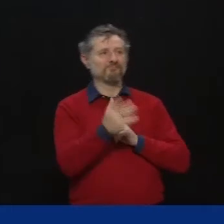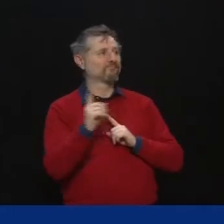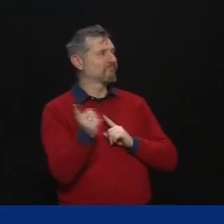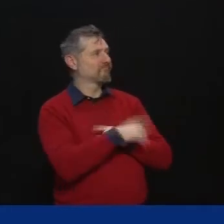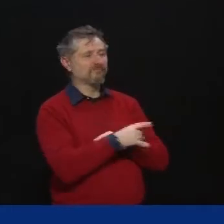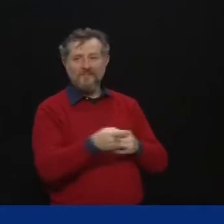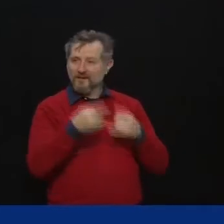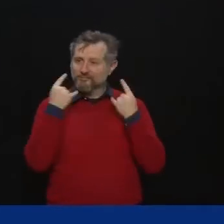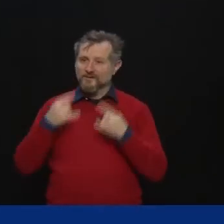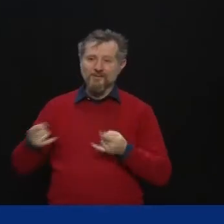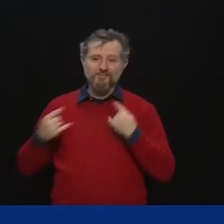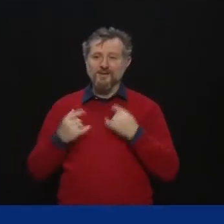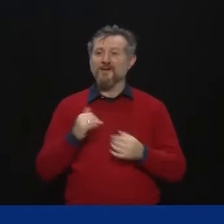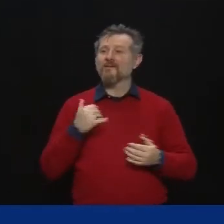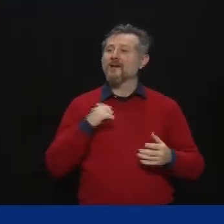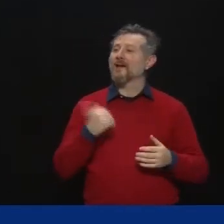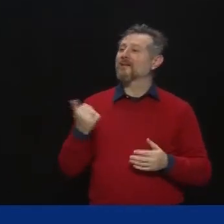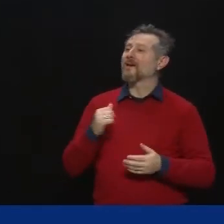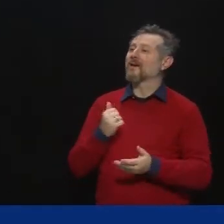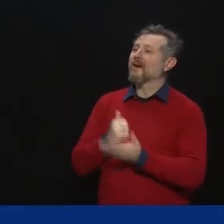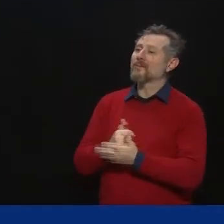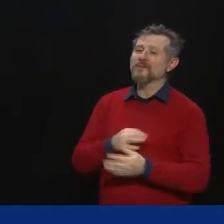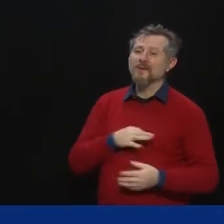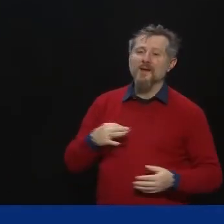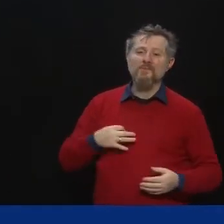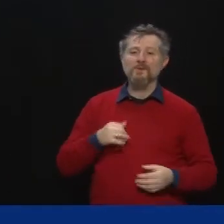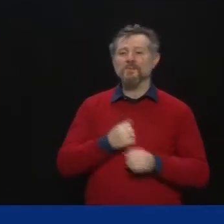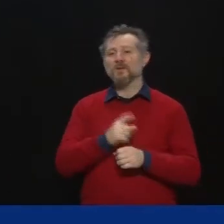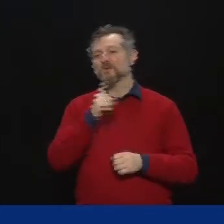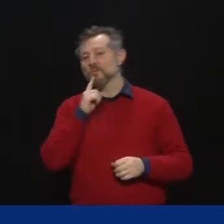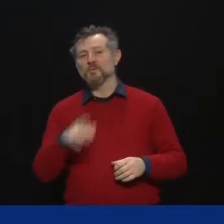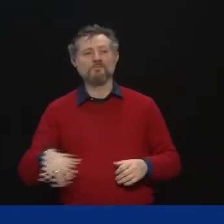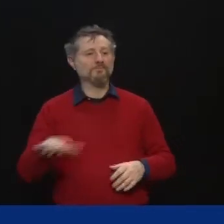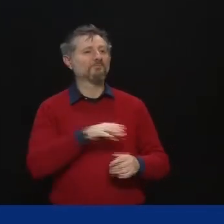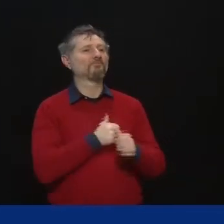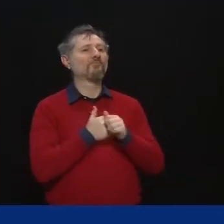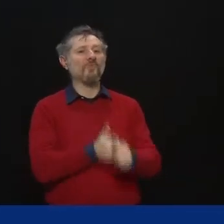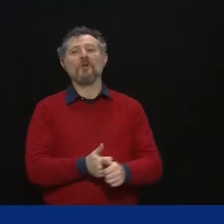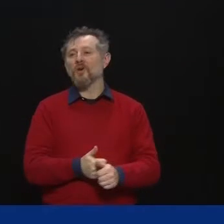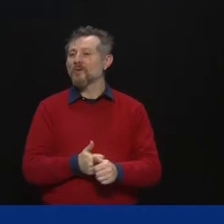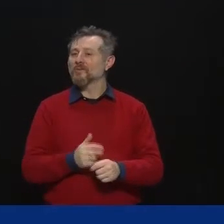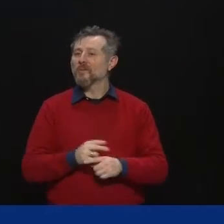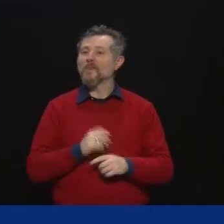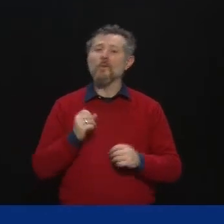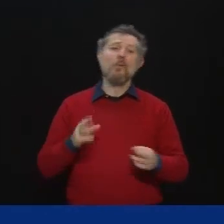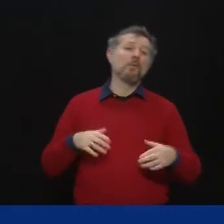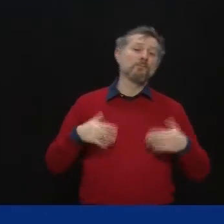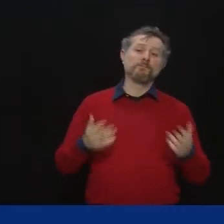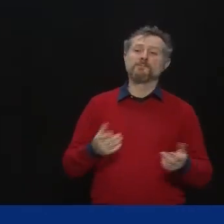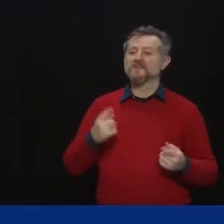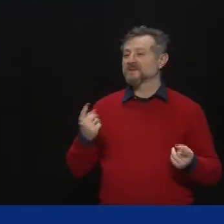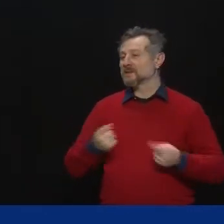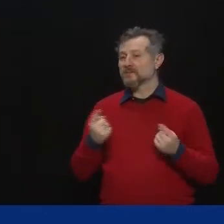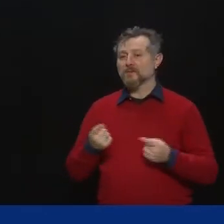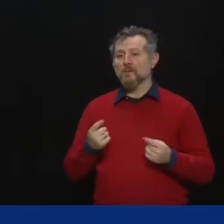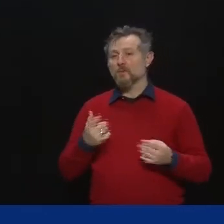AND HAVING TEAMS OF INDIVIDUALS TAKE THEM TO THE STORES AND THE RESTAURANTS AND DOWNTOWN AREAS AND WHEN THEY WALK IN THE DOOR THEY CAN HAND SOMEBODY A MASK OR